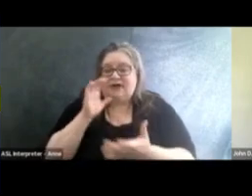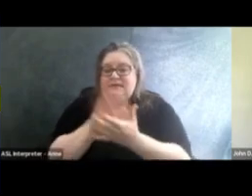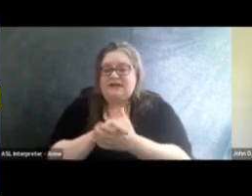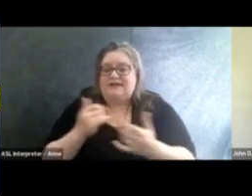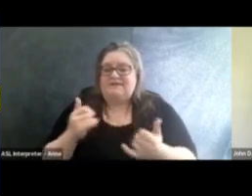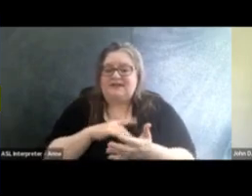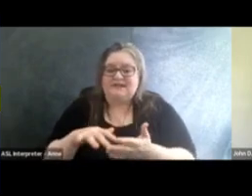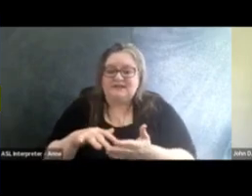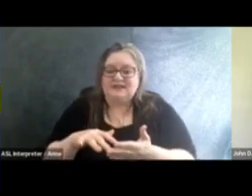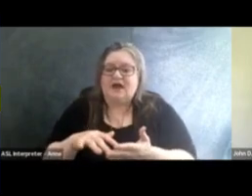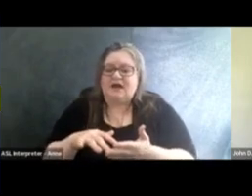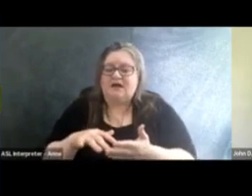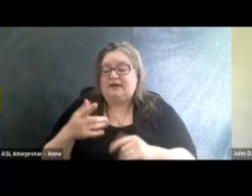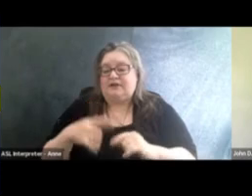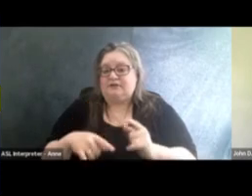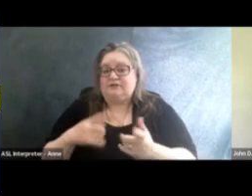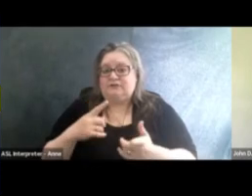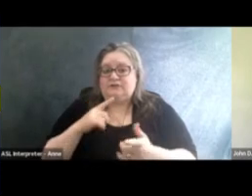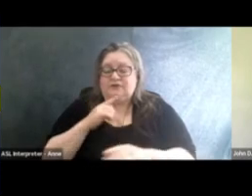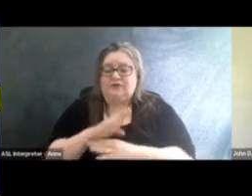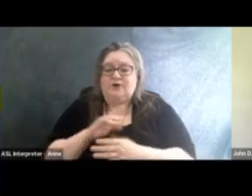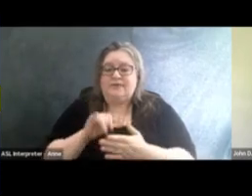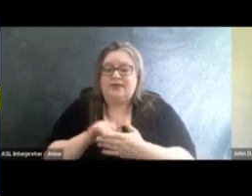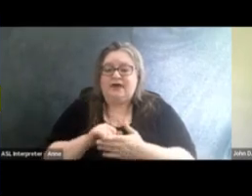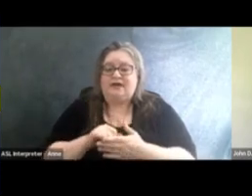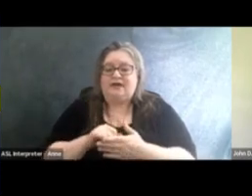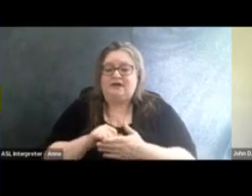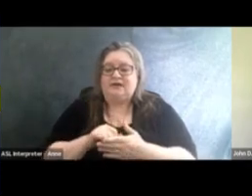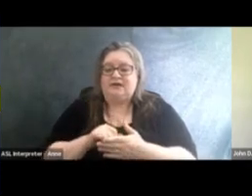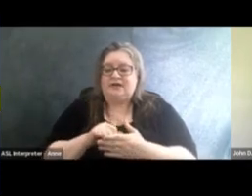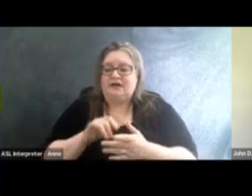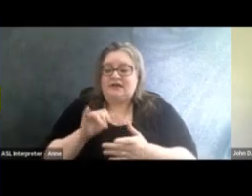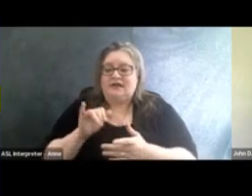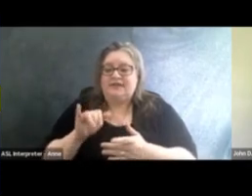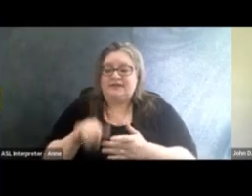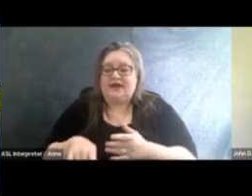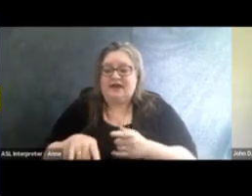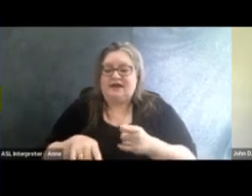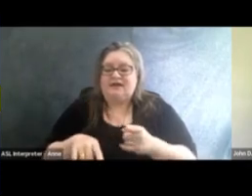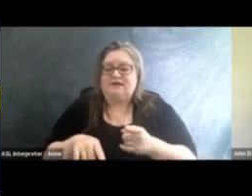wasn't able to confirm that, is that that, that lack of